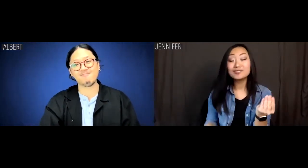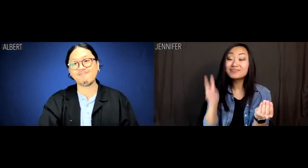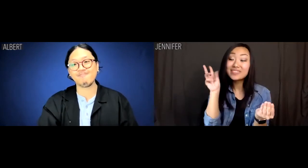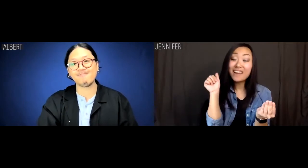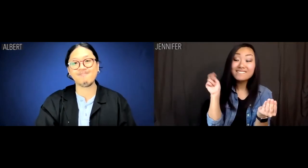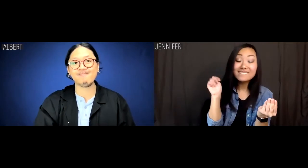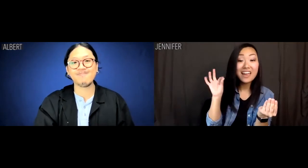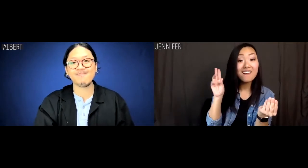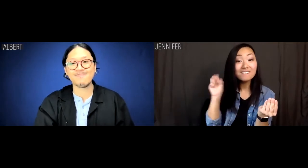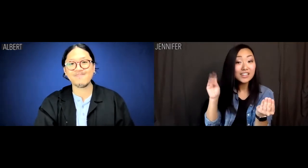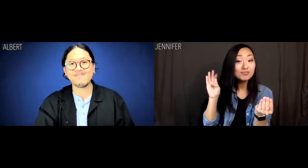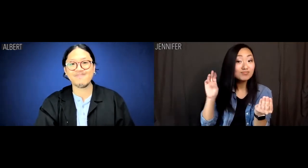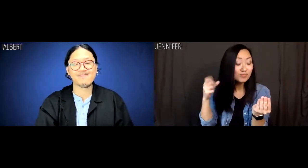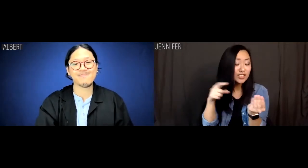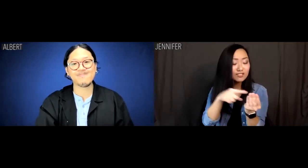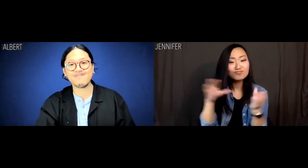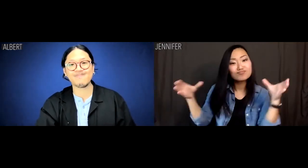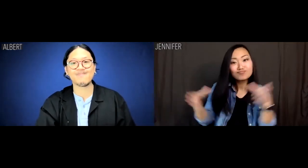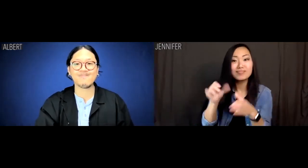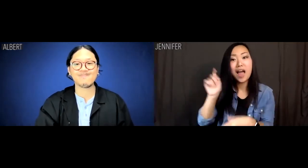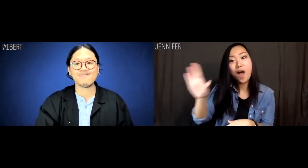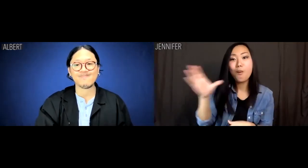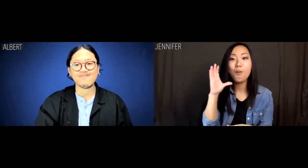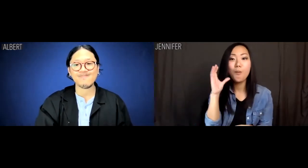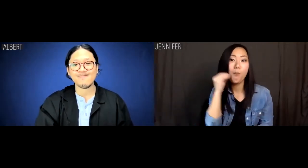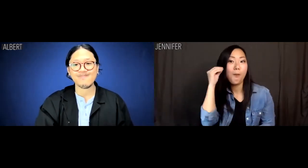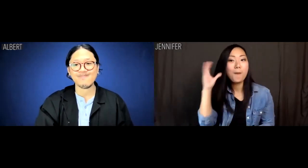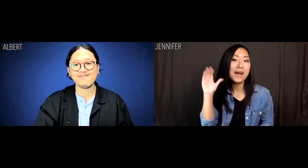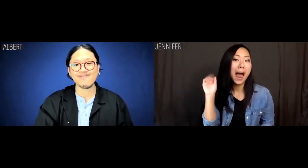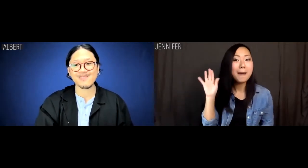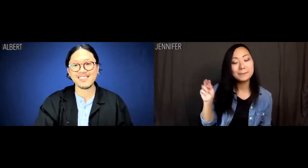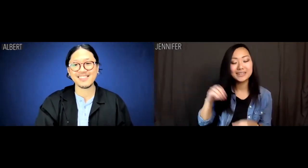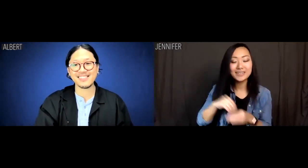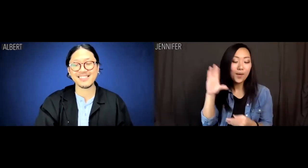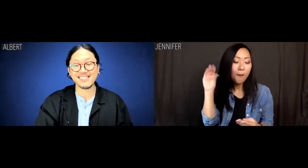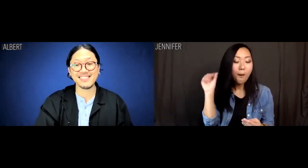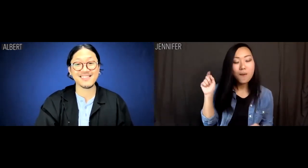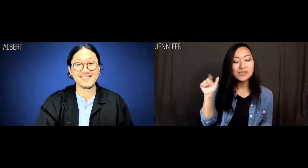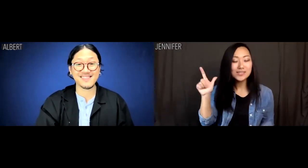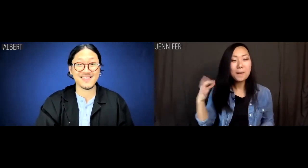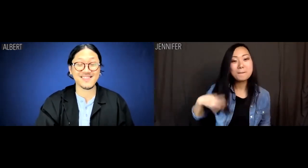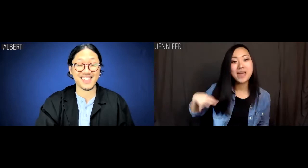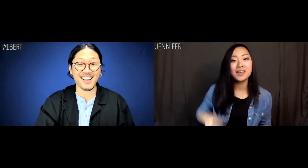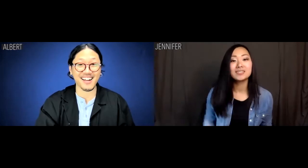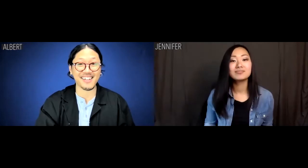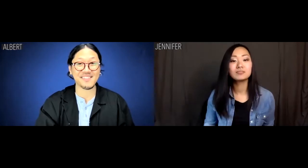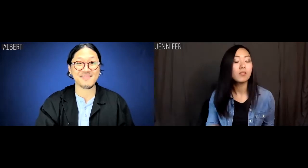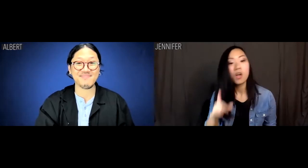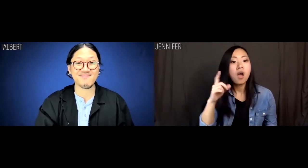the Van Fussbergs reunite at their cabin in coastal Maine,